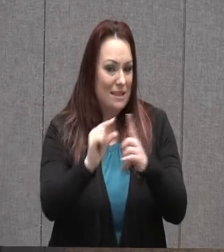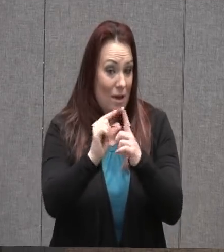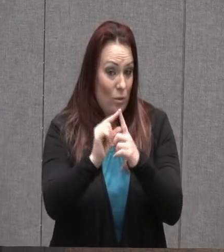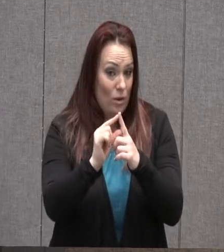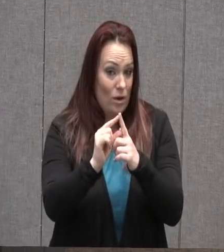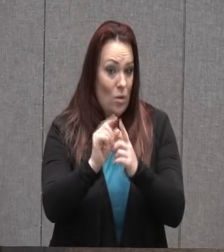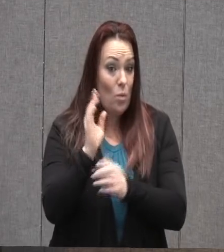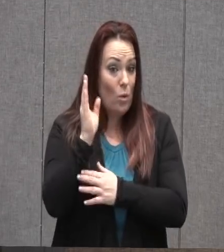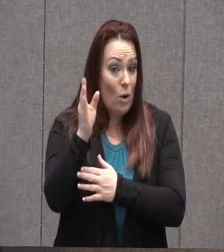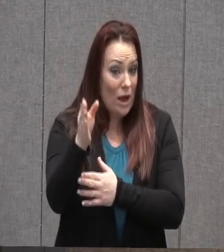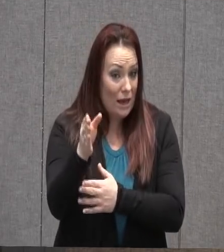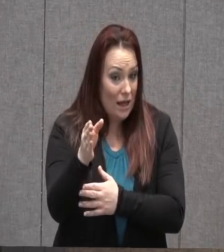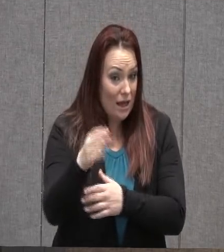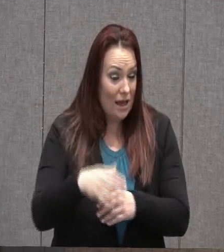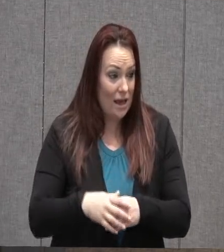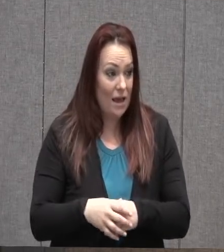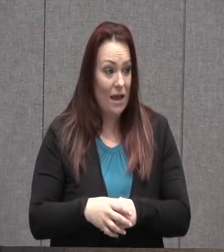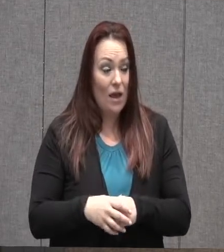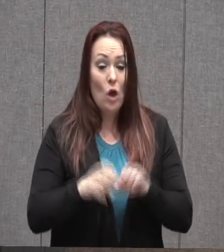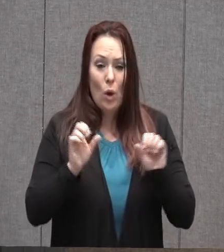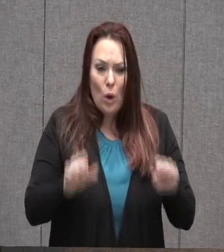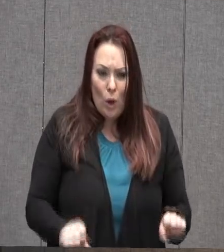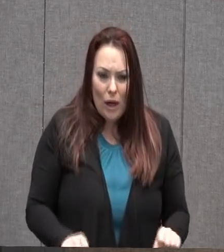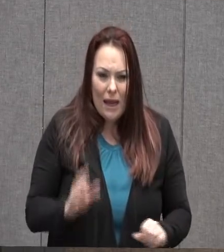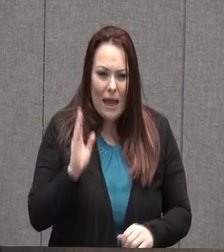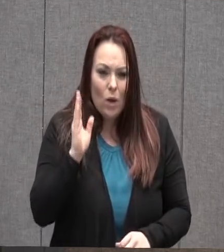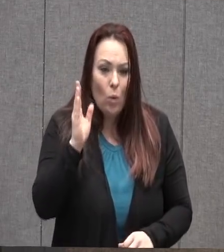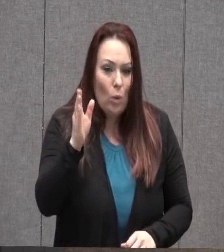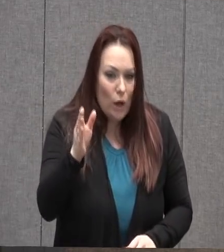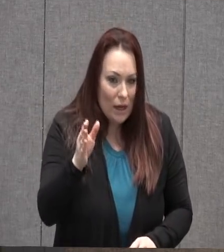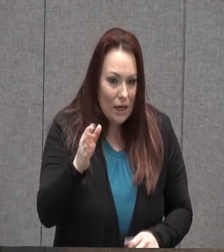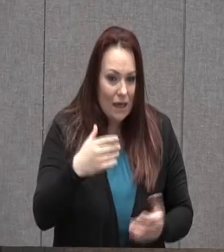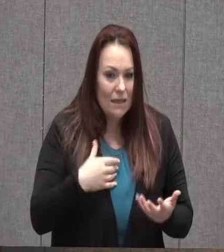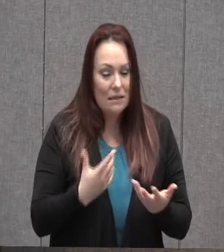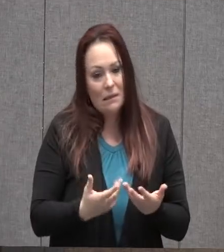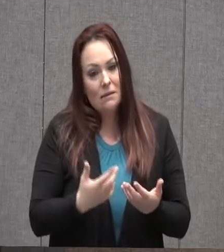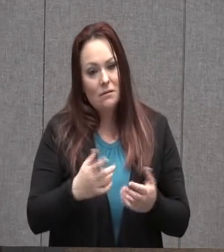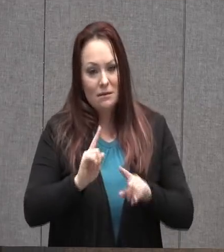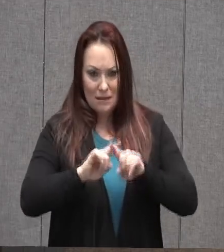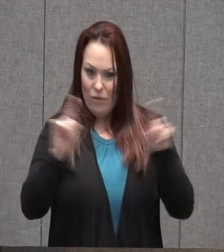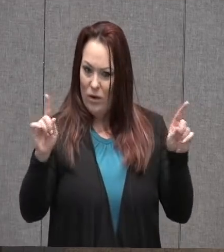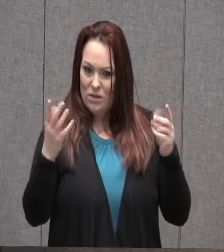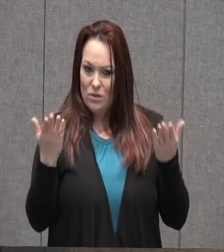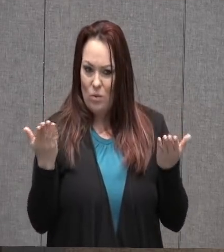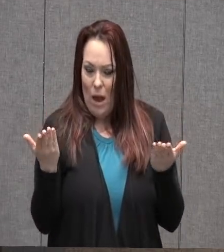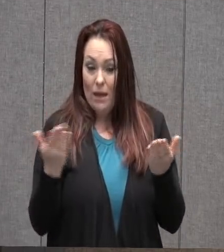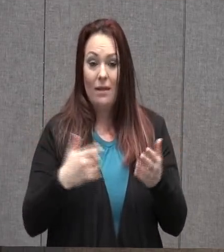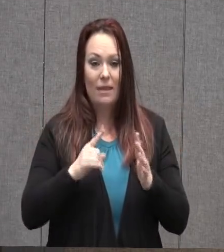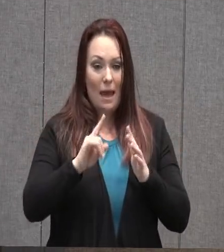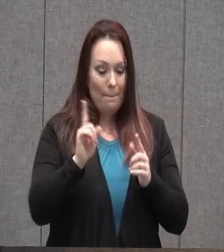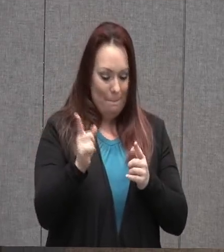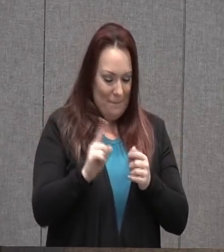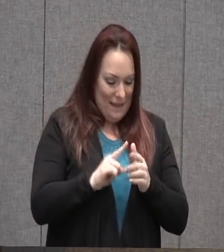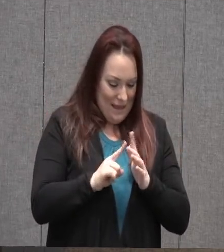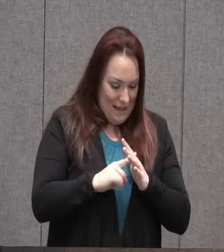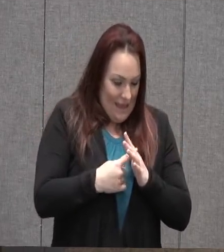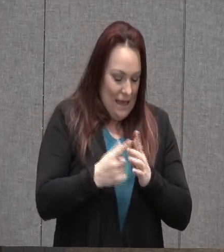Would, very good, could and would. So the only difference here is the beginning letter.